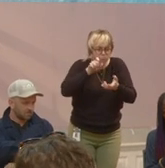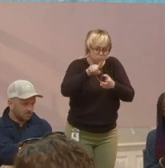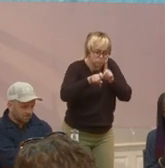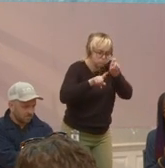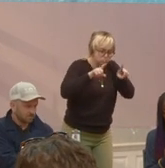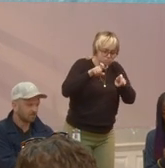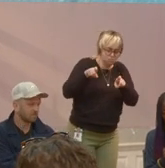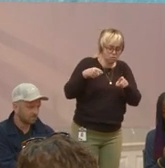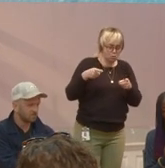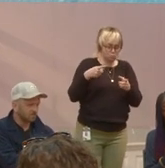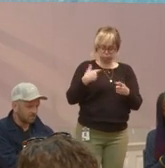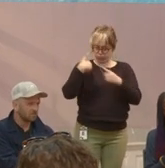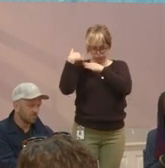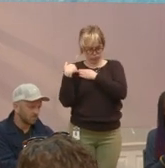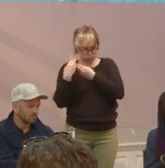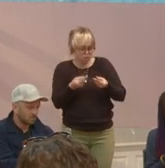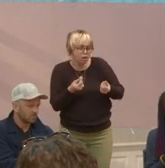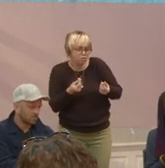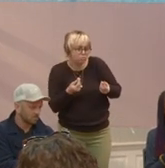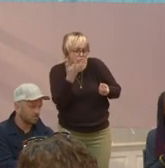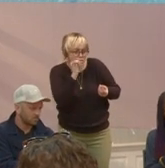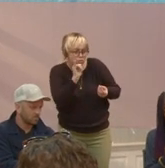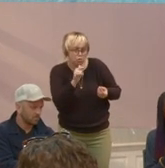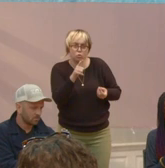our responsibilities are, and who gets to be invited into